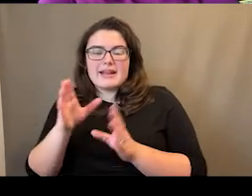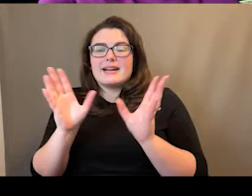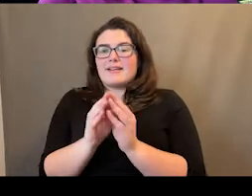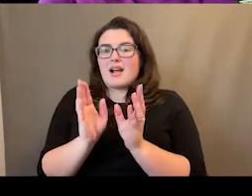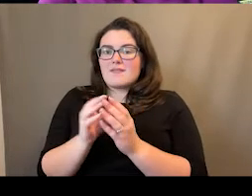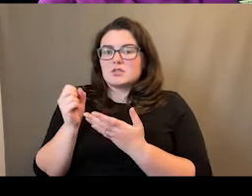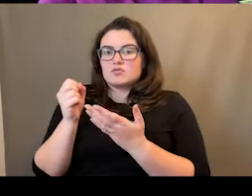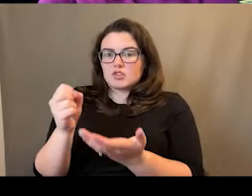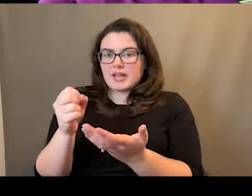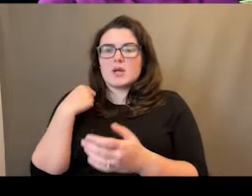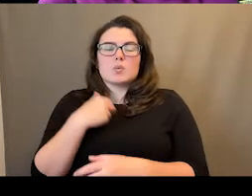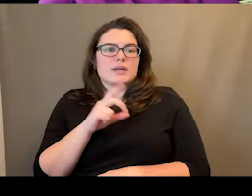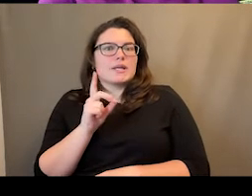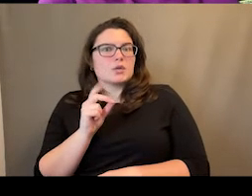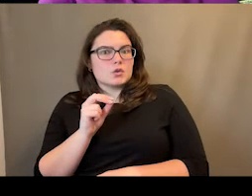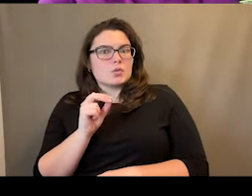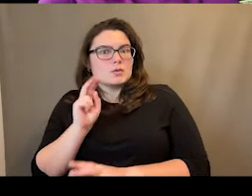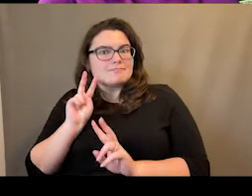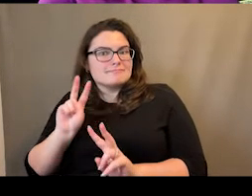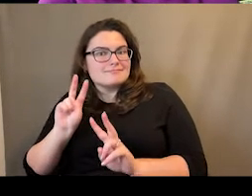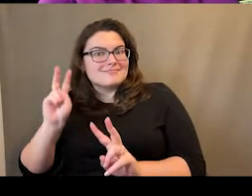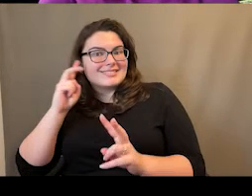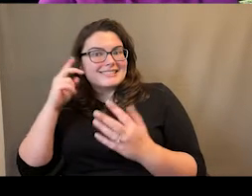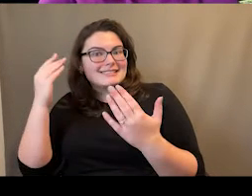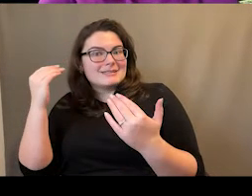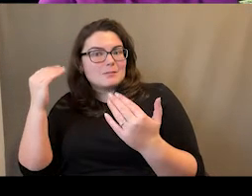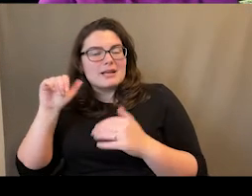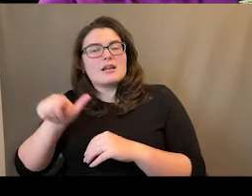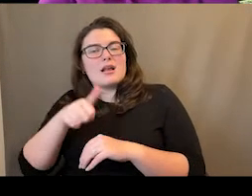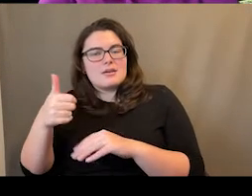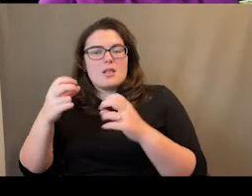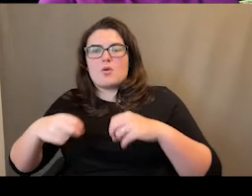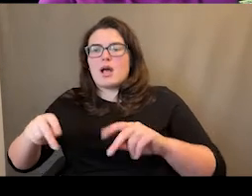We do anticipate another opportunity for submissions,